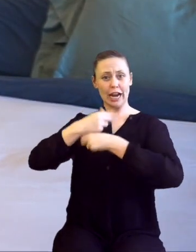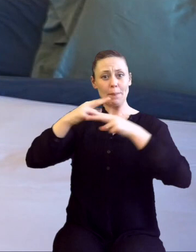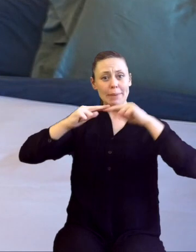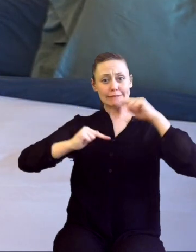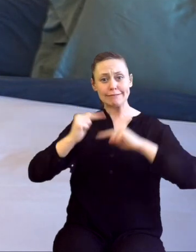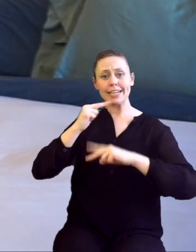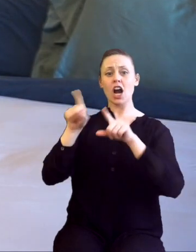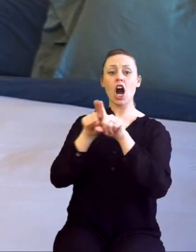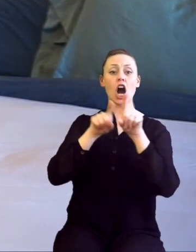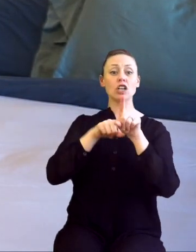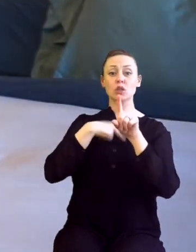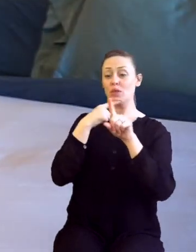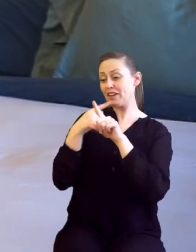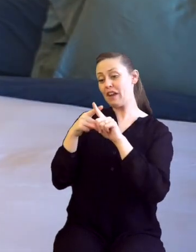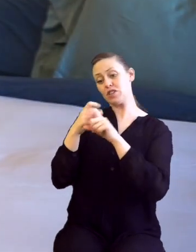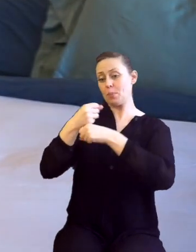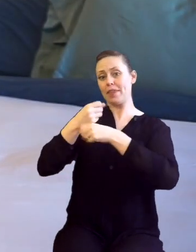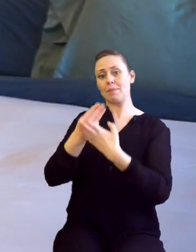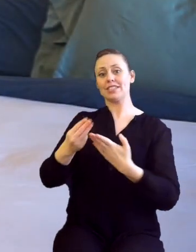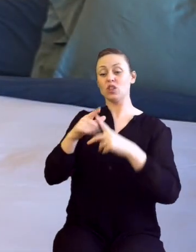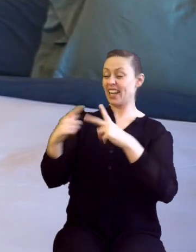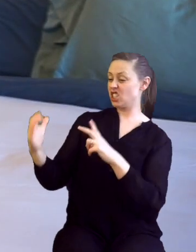eco friendly materials. So if these things are at the top of your list for